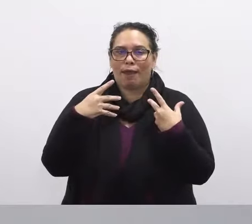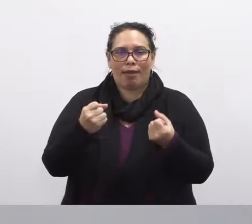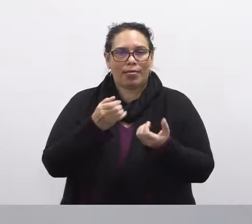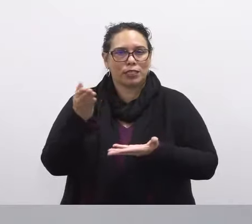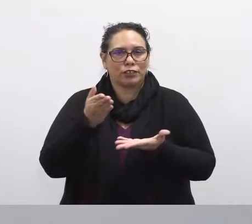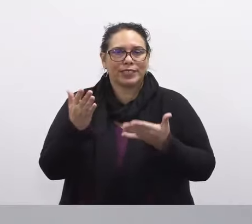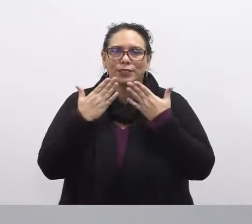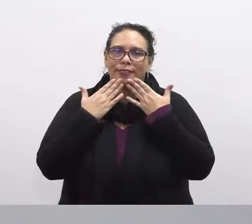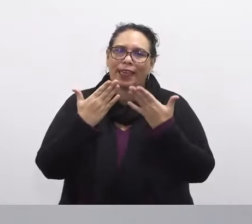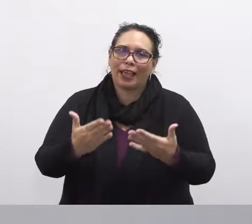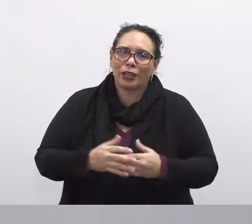So thank you.